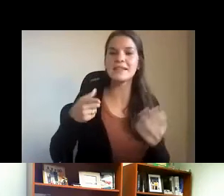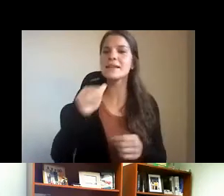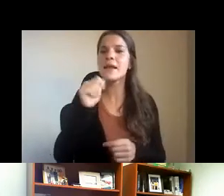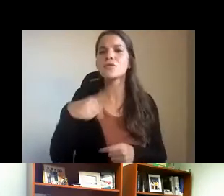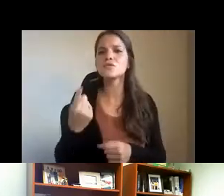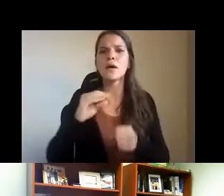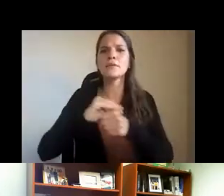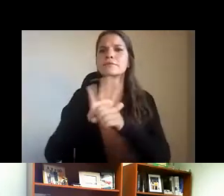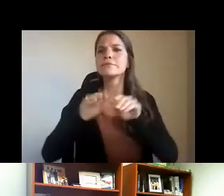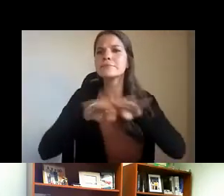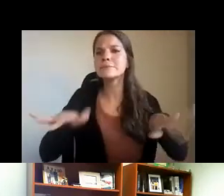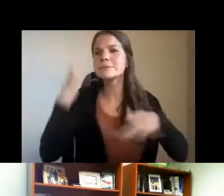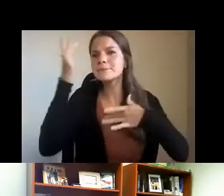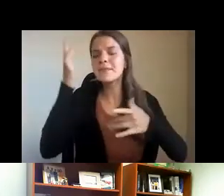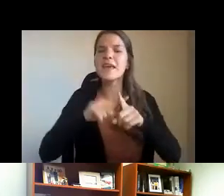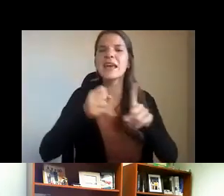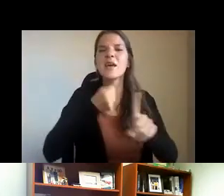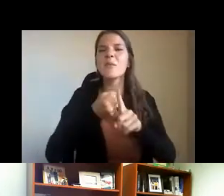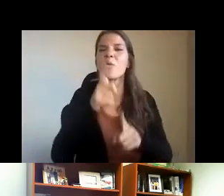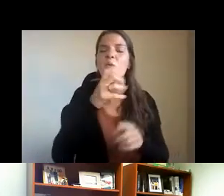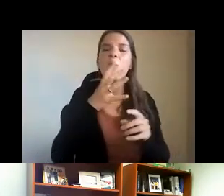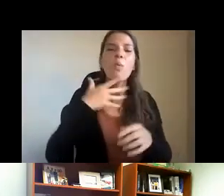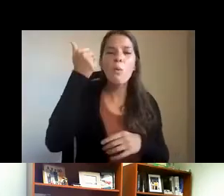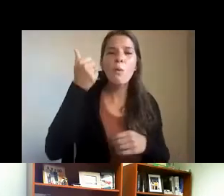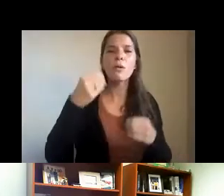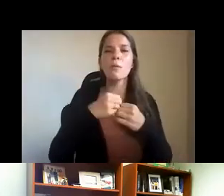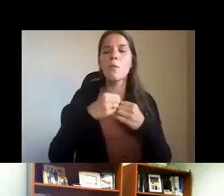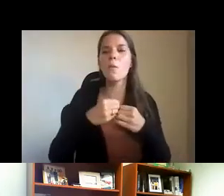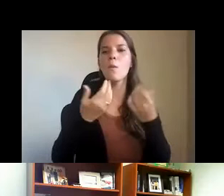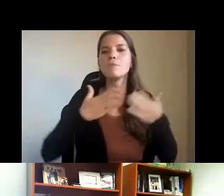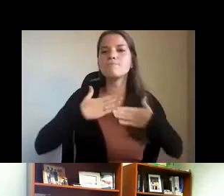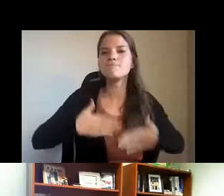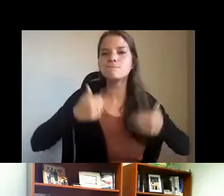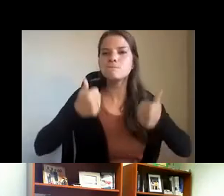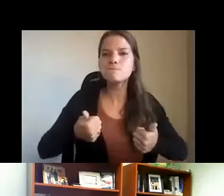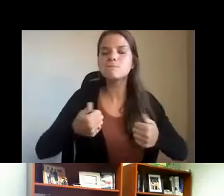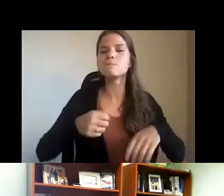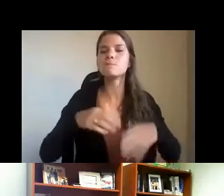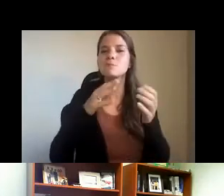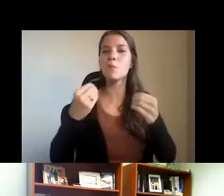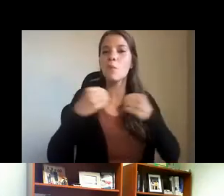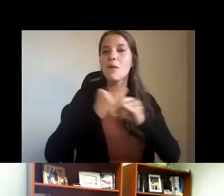older frail adults with lots of underlying medical conditions. In fact the average age of